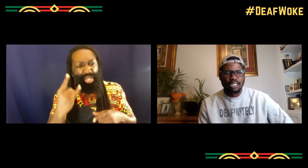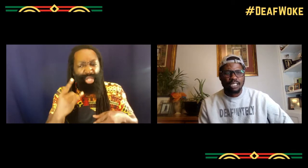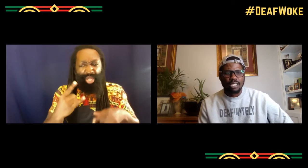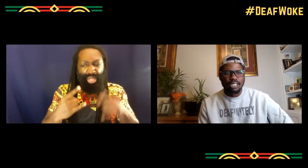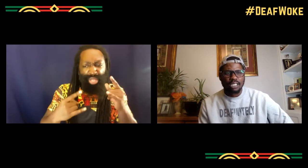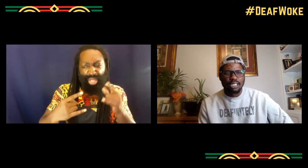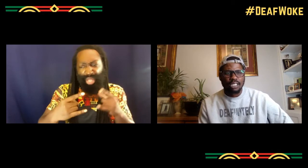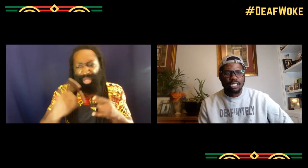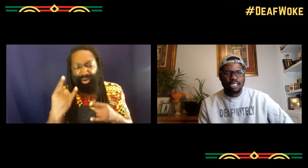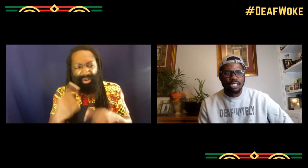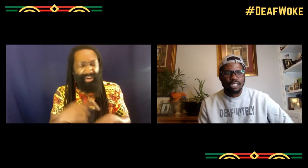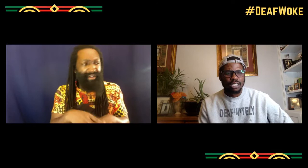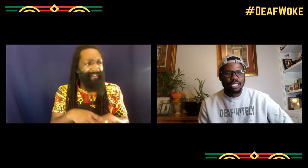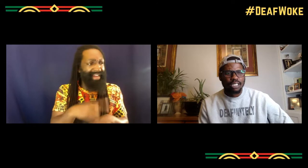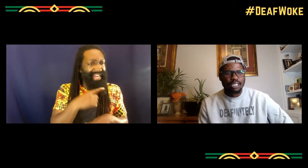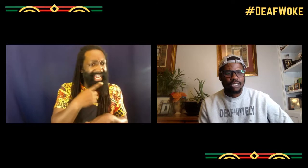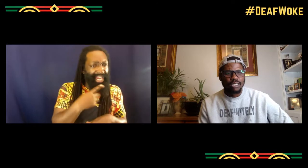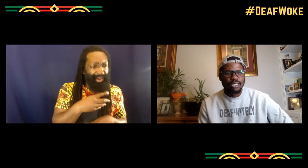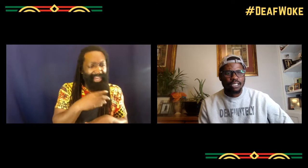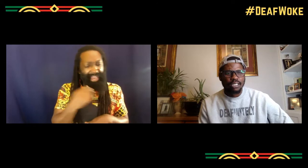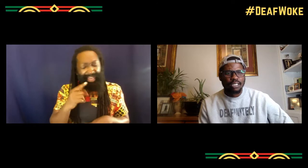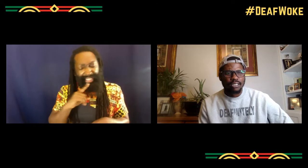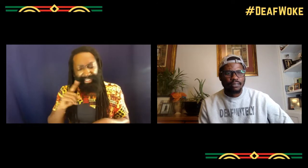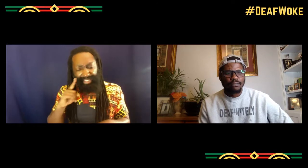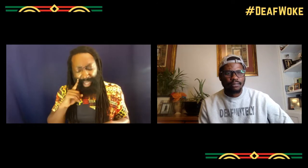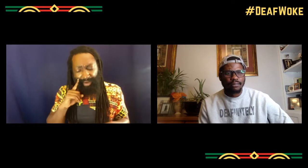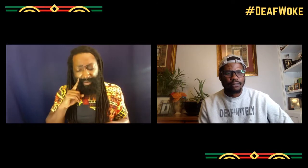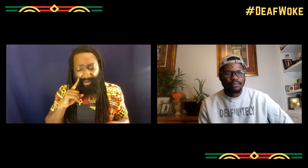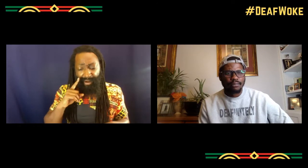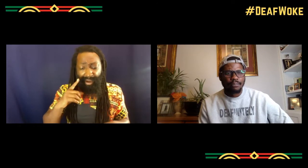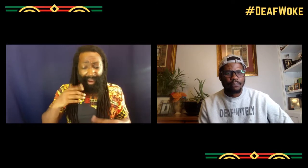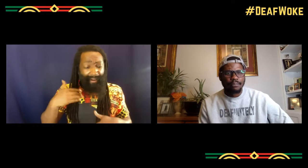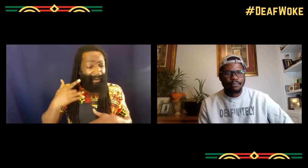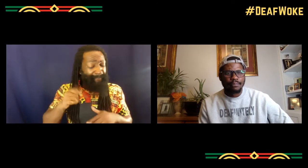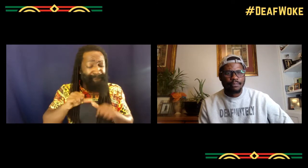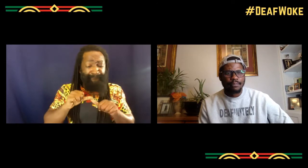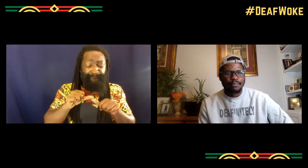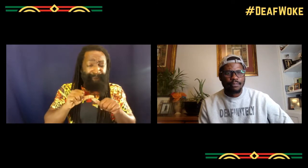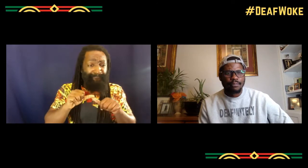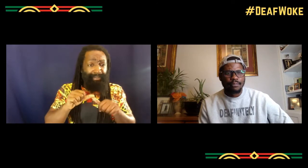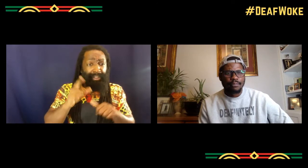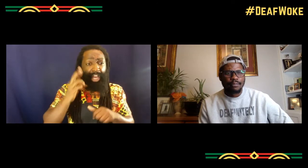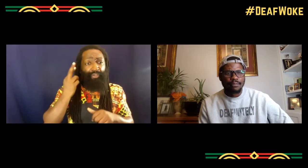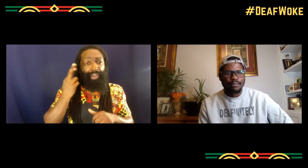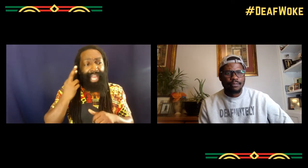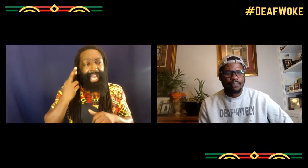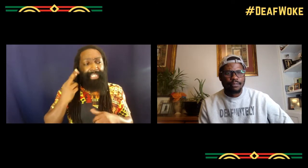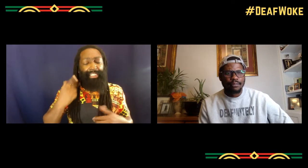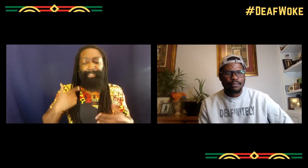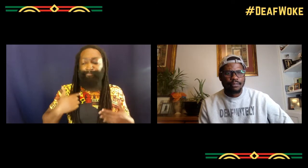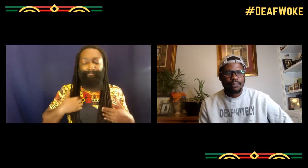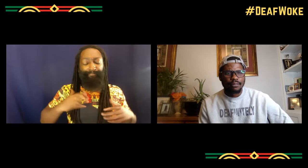And some people, you know, hearing and deaf people, the way they respond to me.